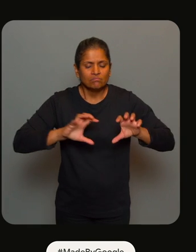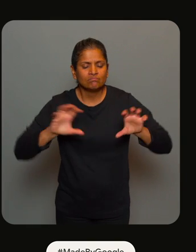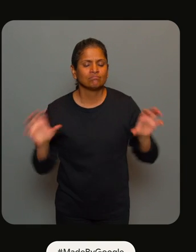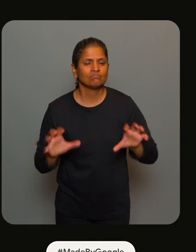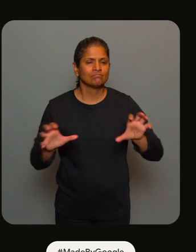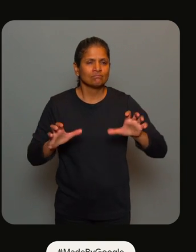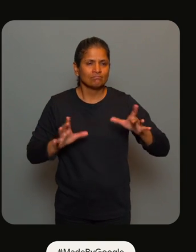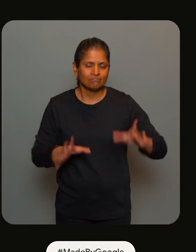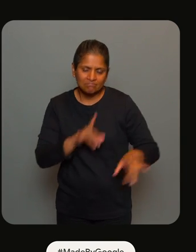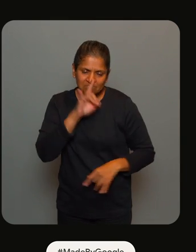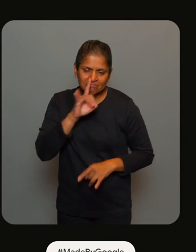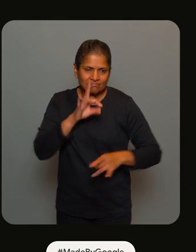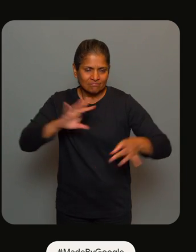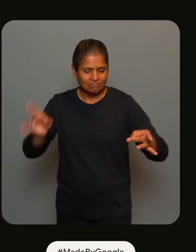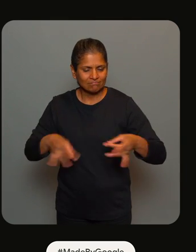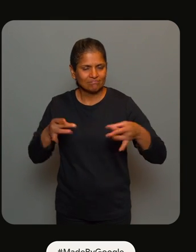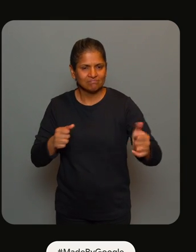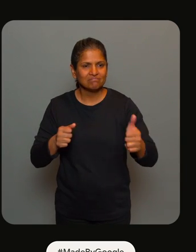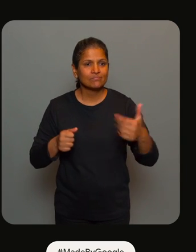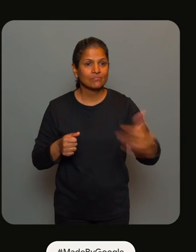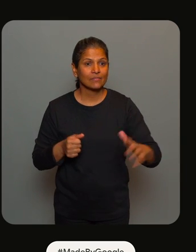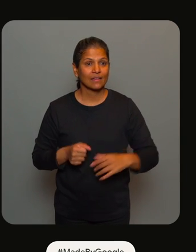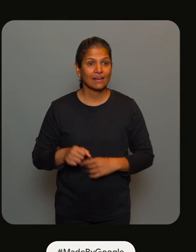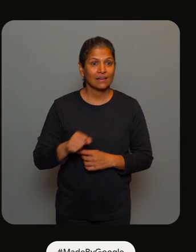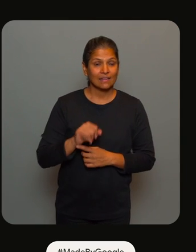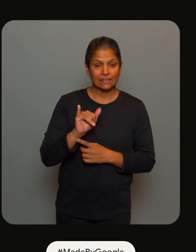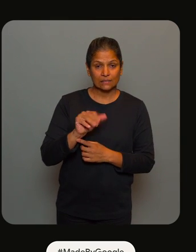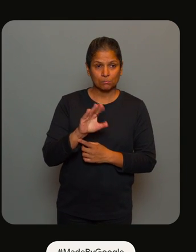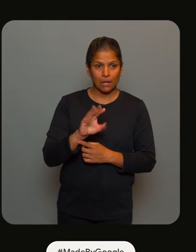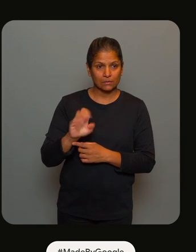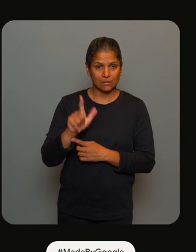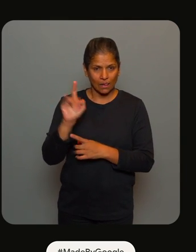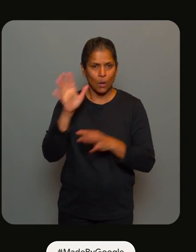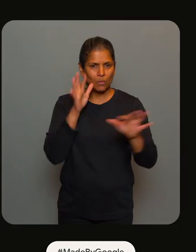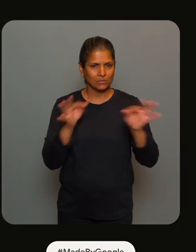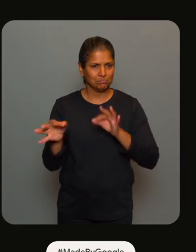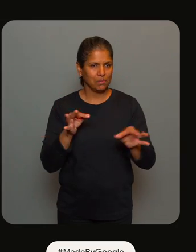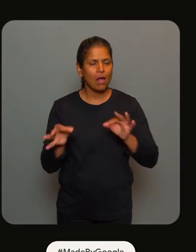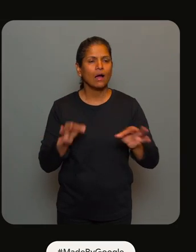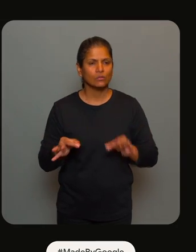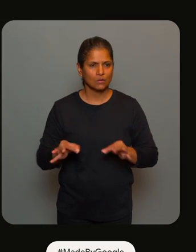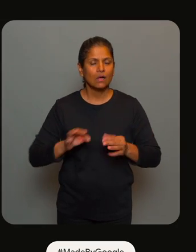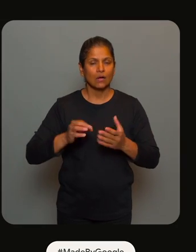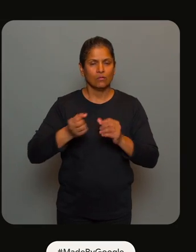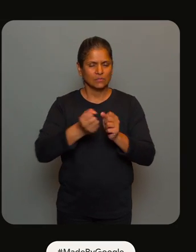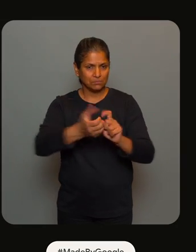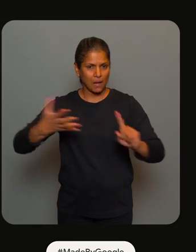And now, here's Isabelle to tell you a little bit more about our design process.